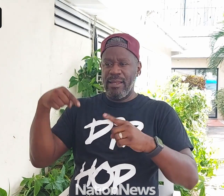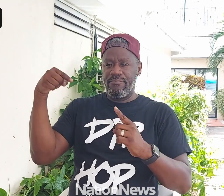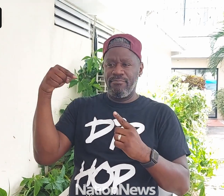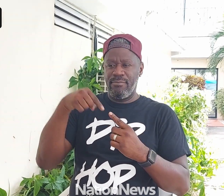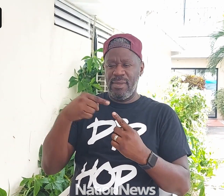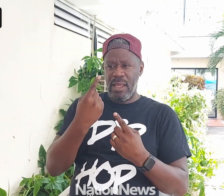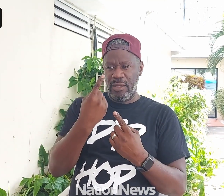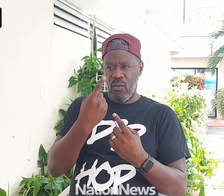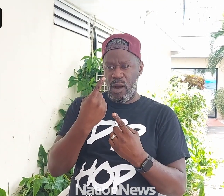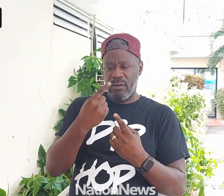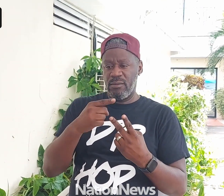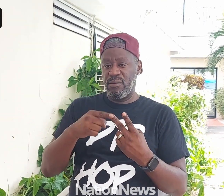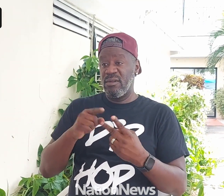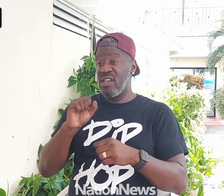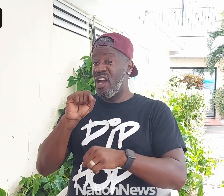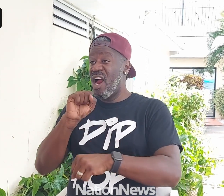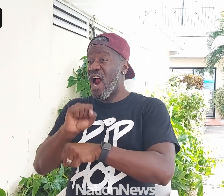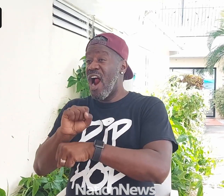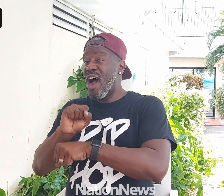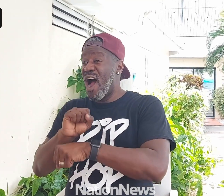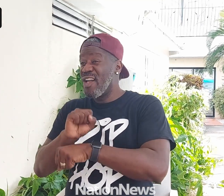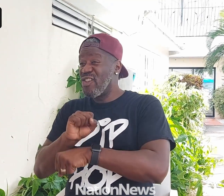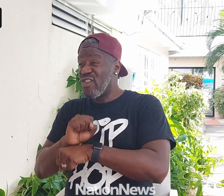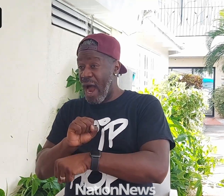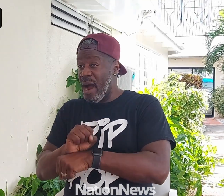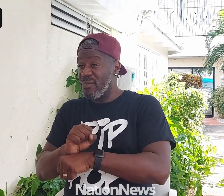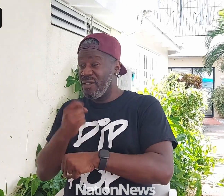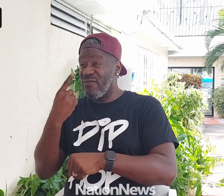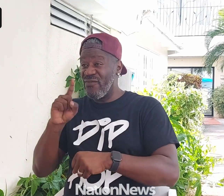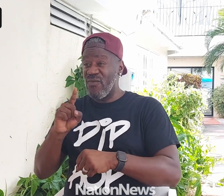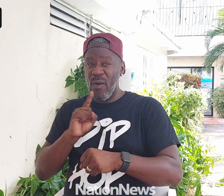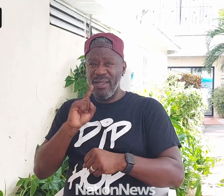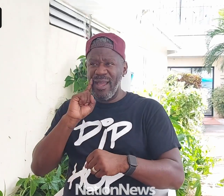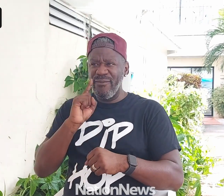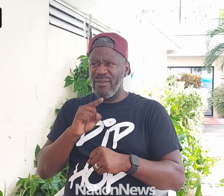noticed that the educational system that's probably number one and then second is job